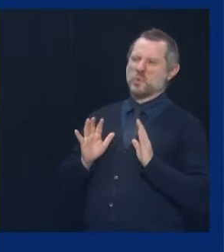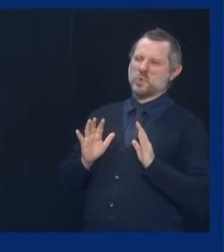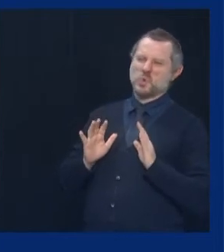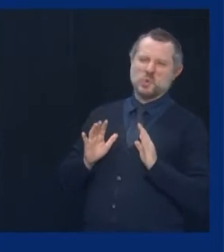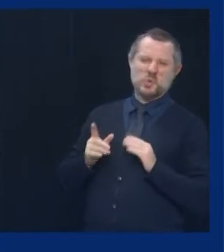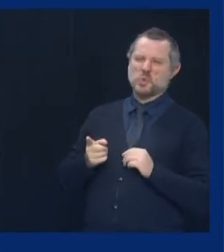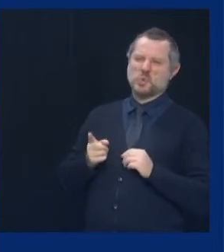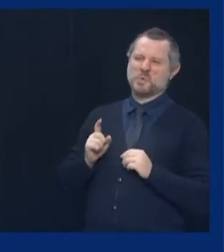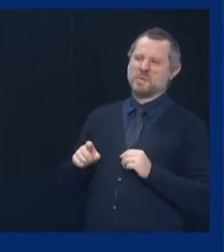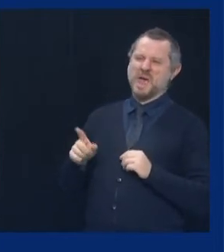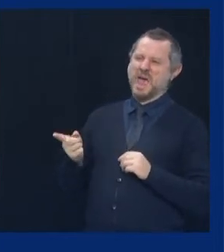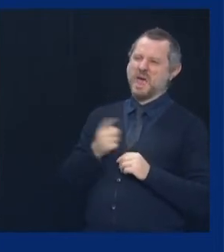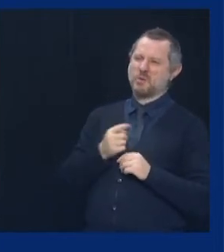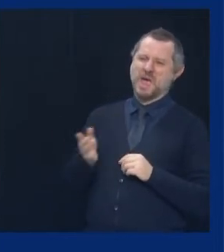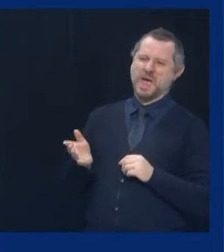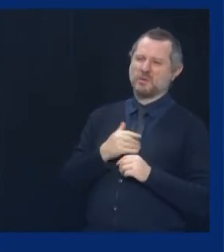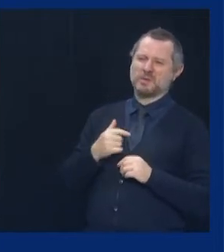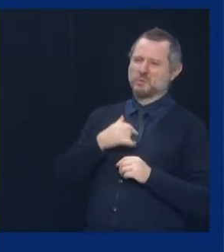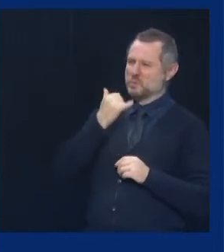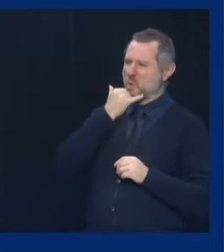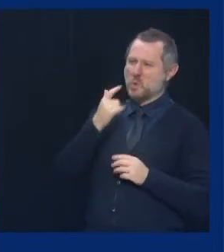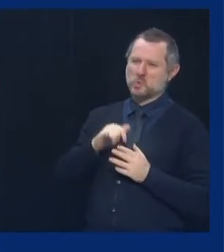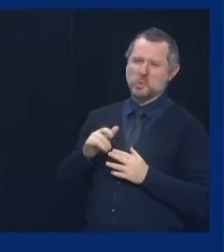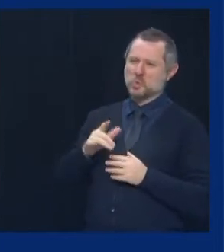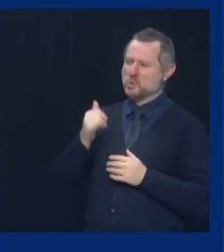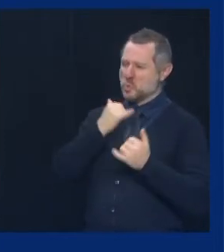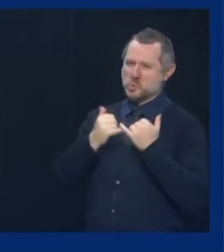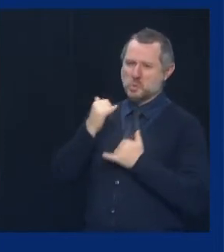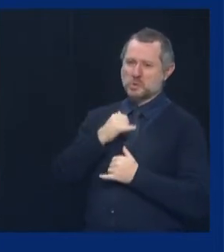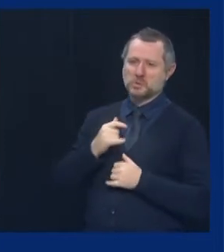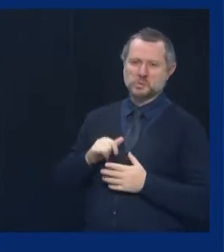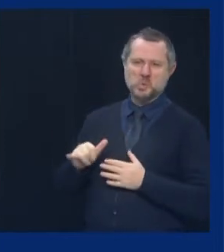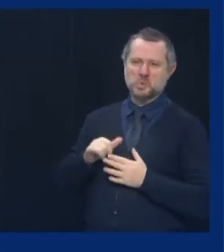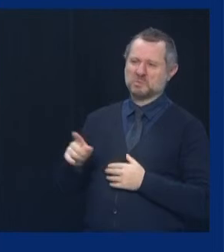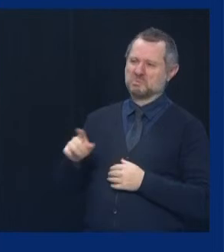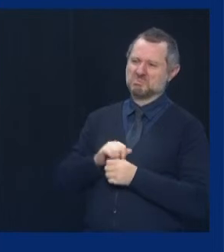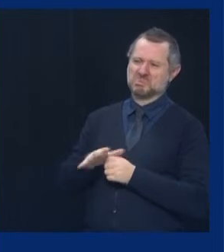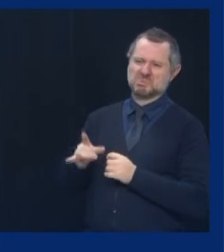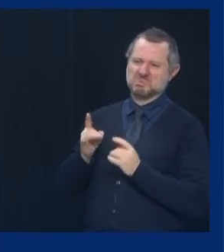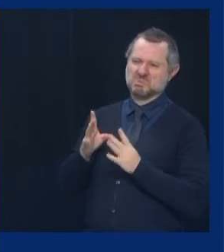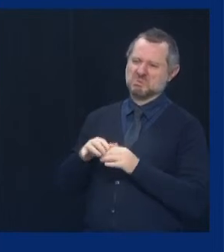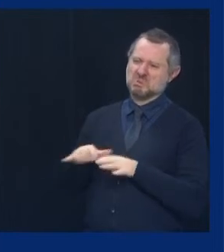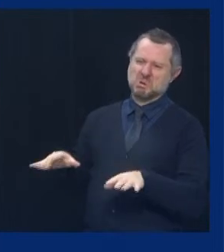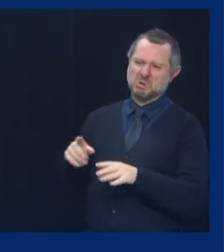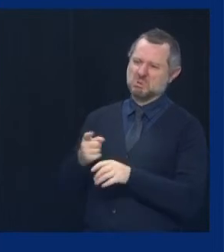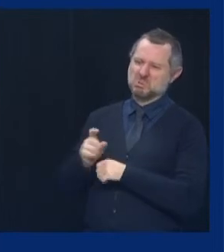IT WAS PERCEIVED AS A NEW YORK